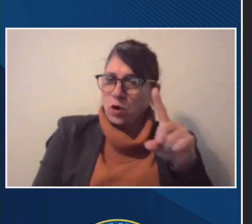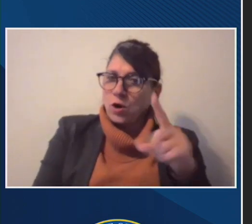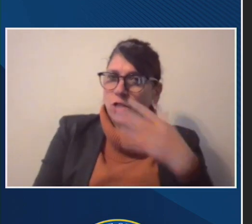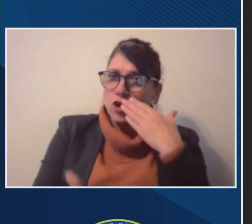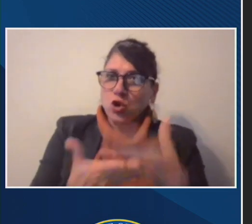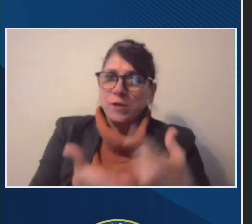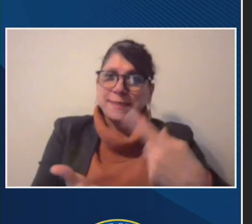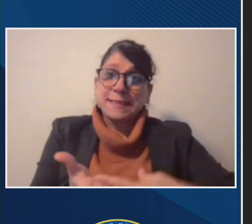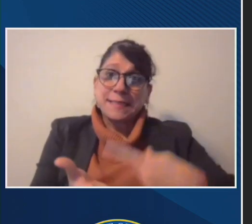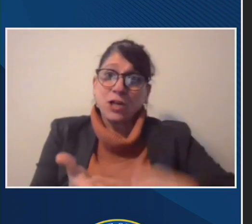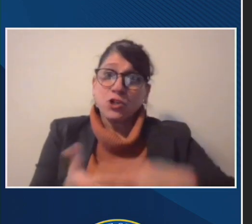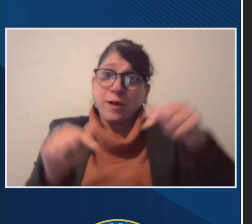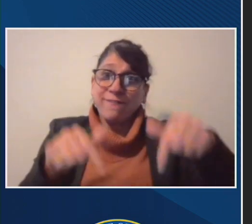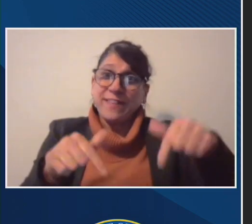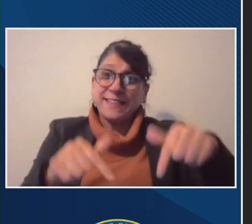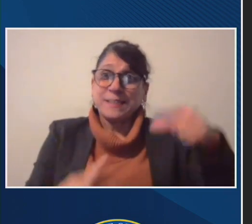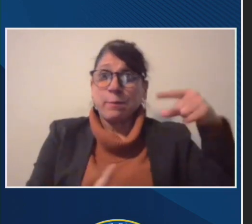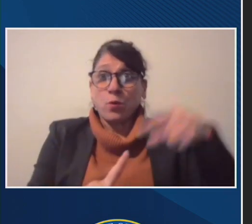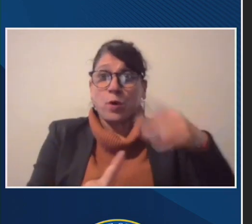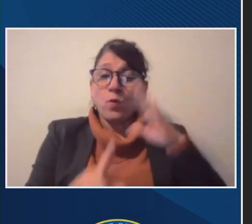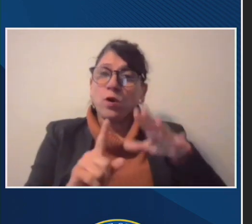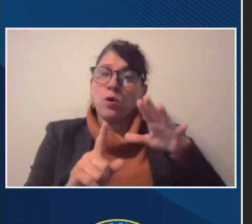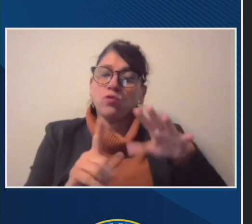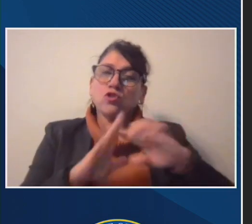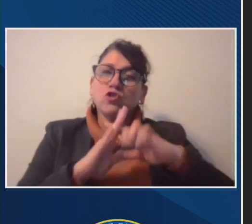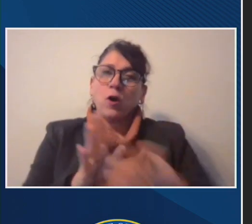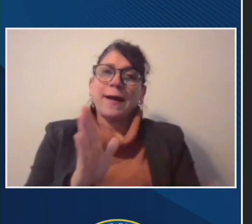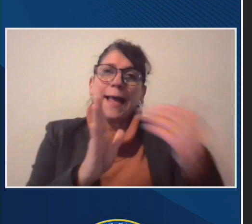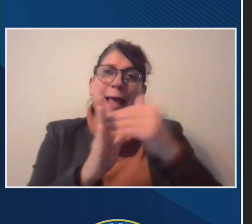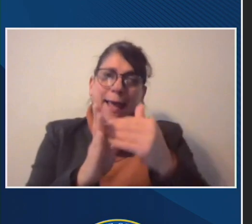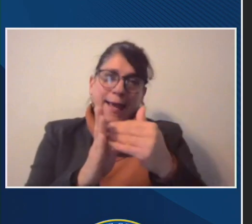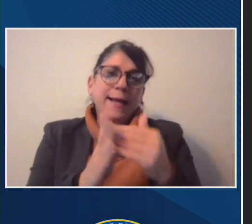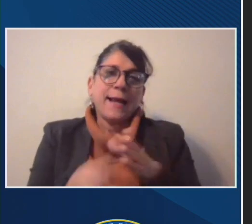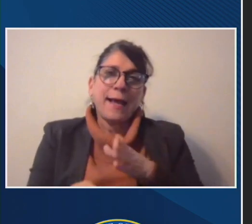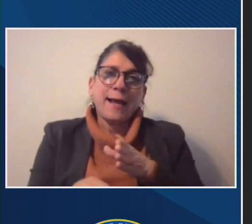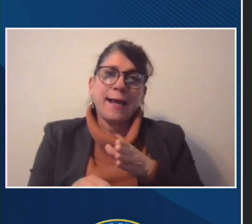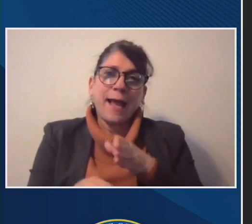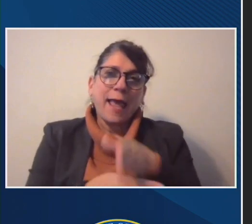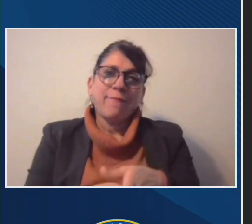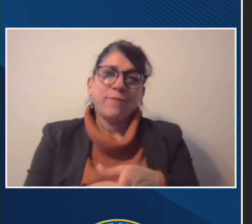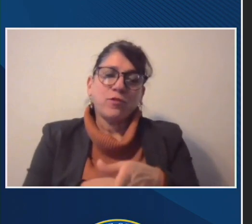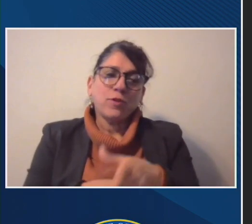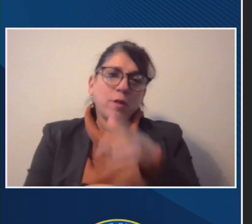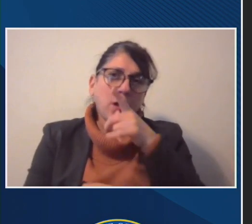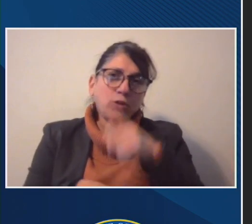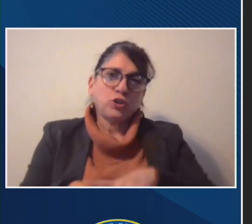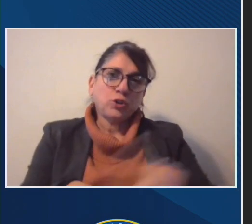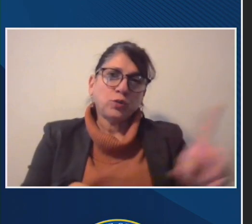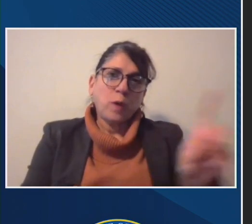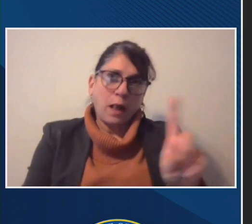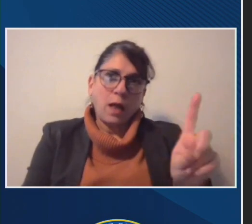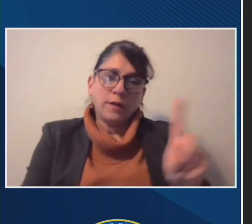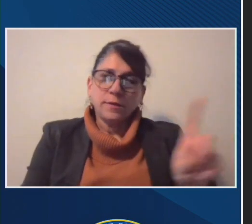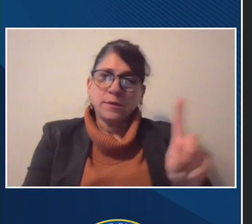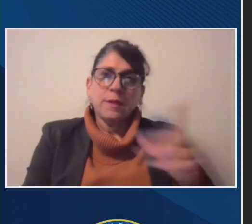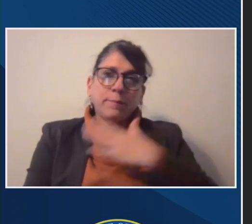this point. We will pick this topic back up at 1 p.m. after lunch. Please come back a little bit